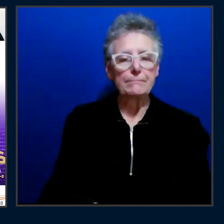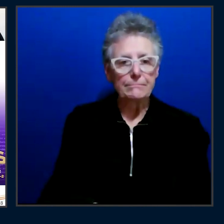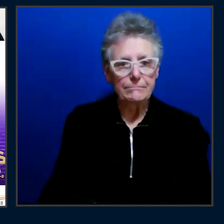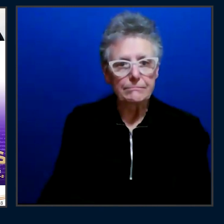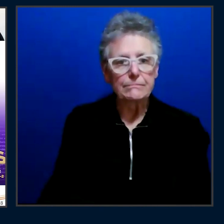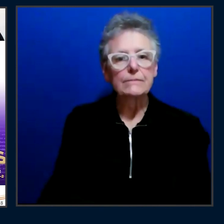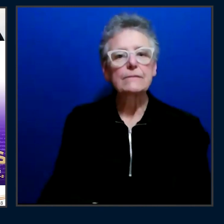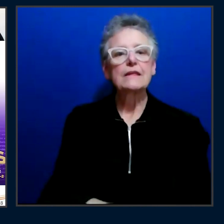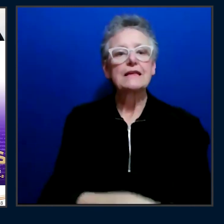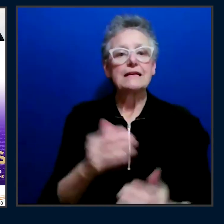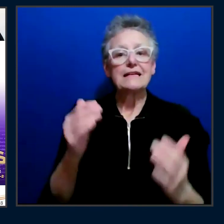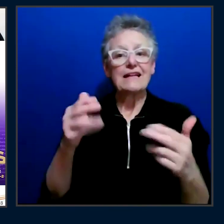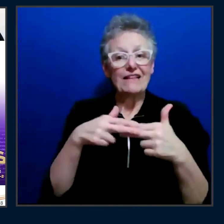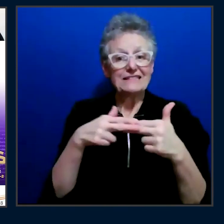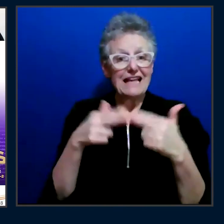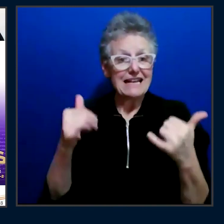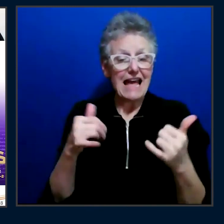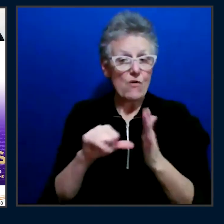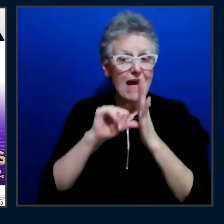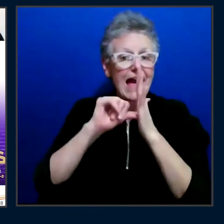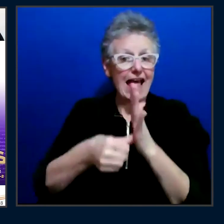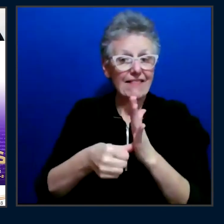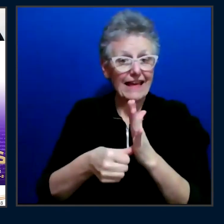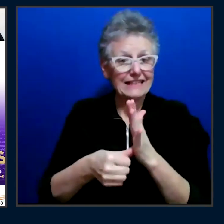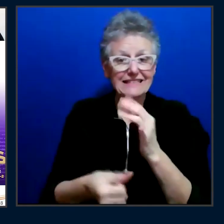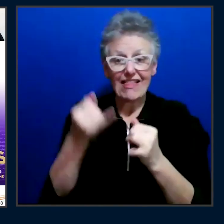And then that slide before you just highlights the--